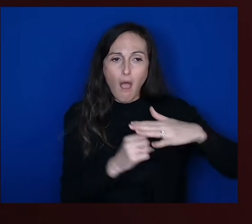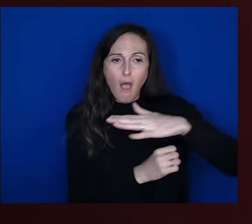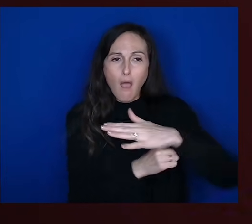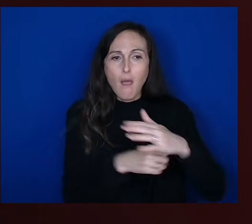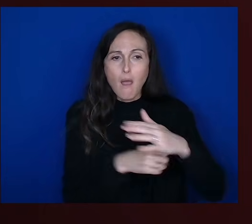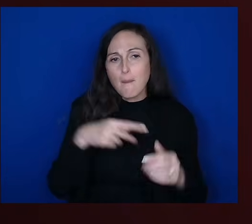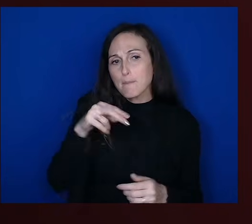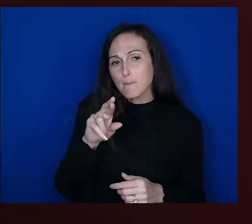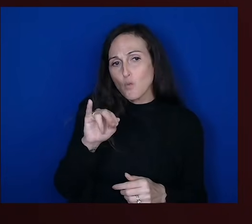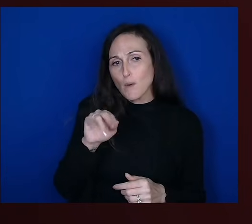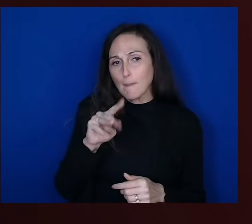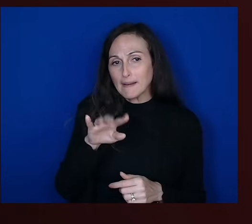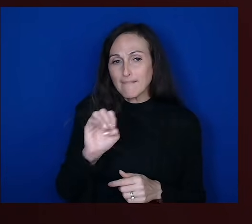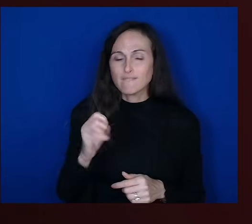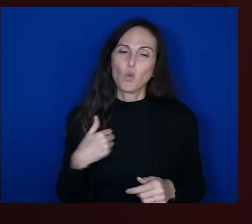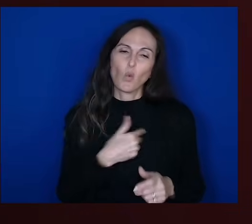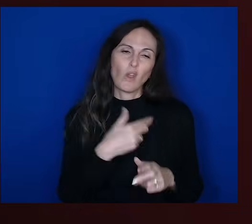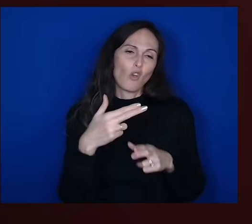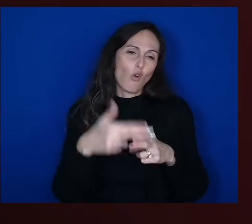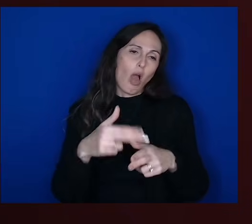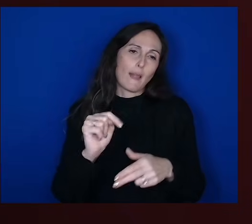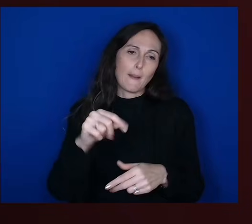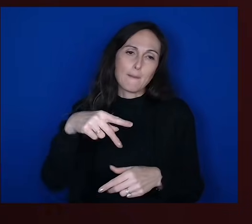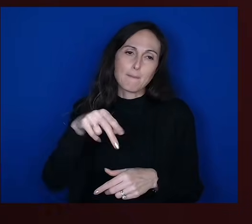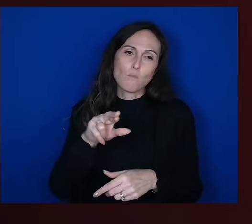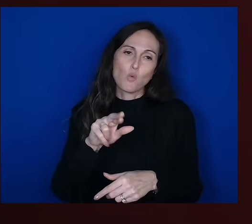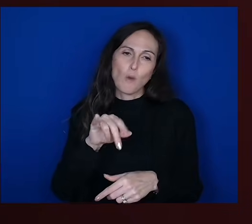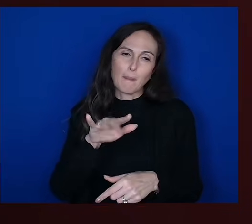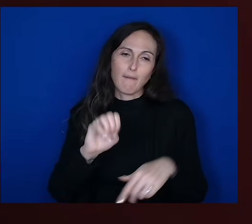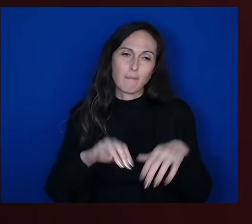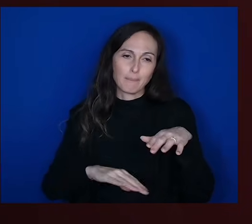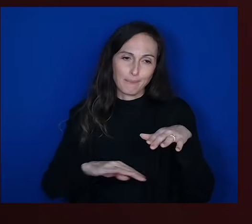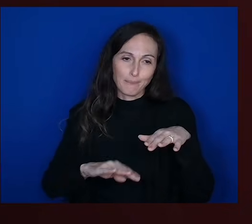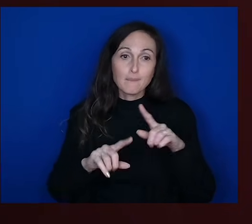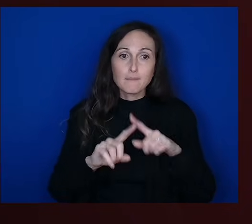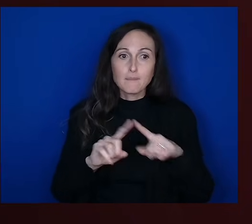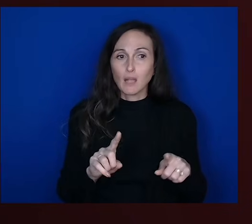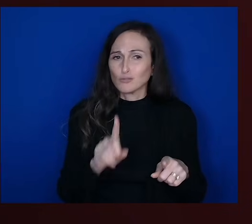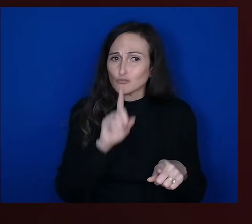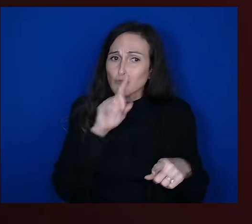in what they can do and accomplish for you. So, let's talk about